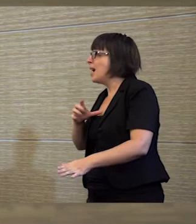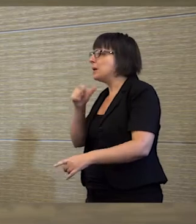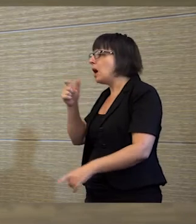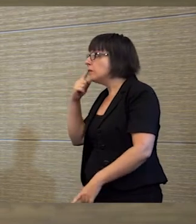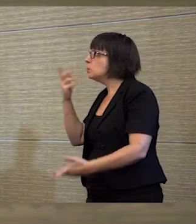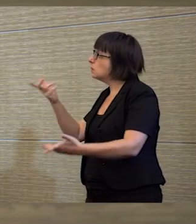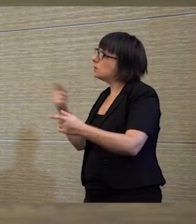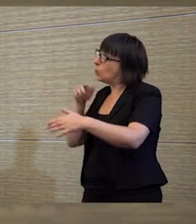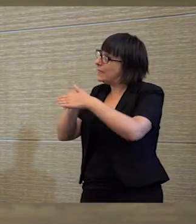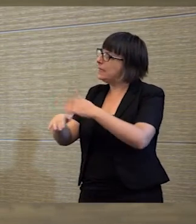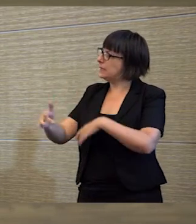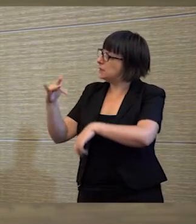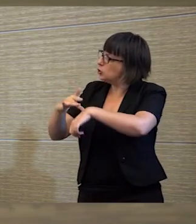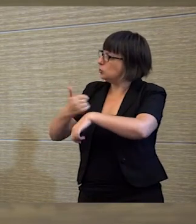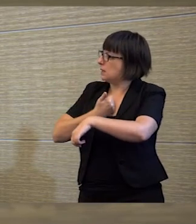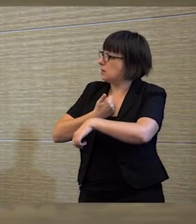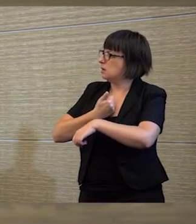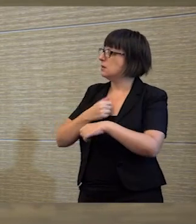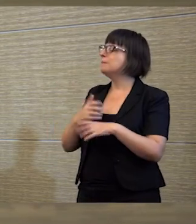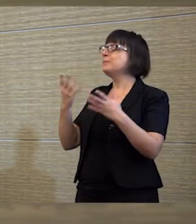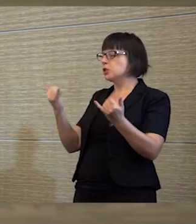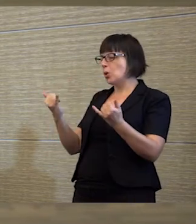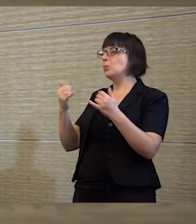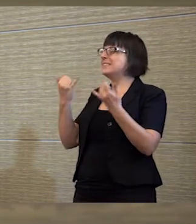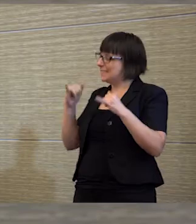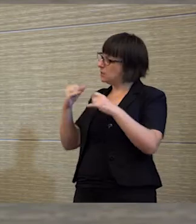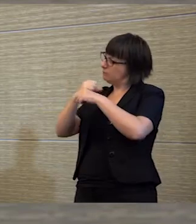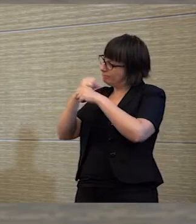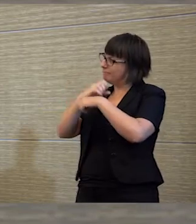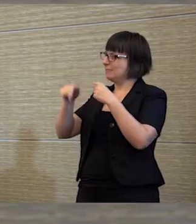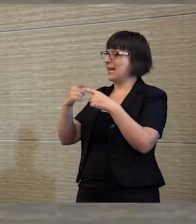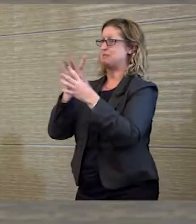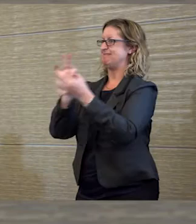So we're still trying to deal with those issues. But there's more to come. We have